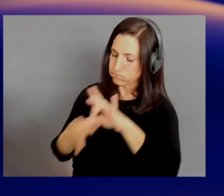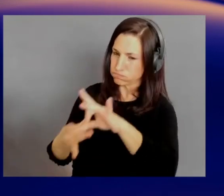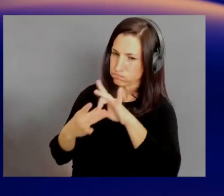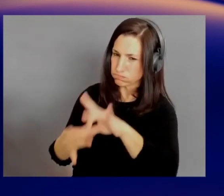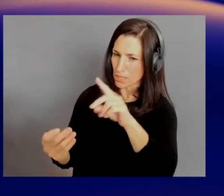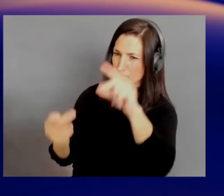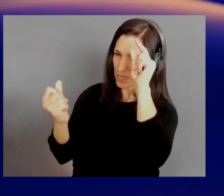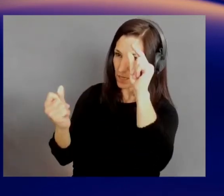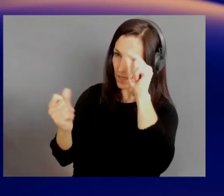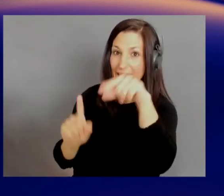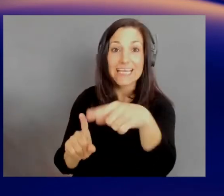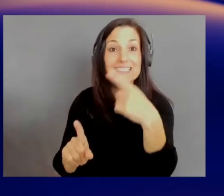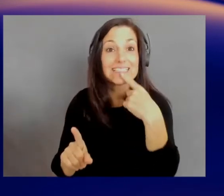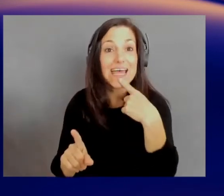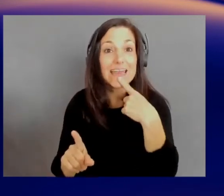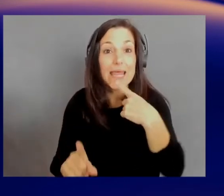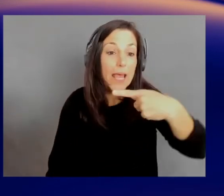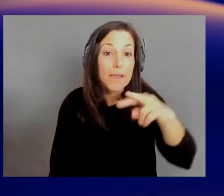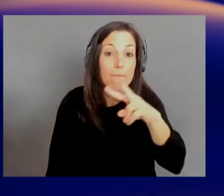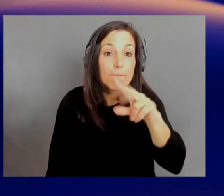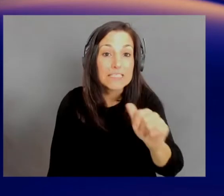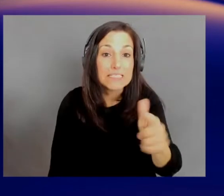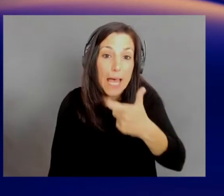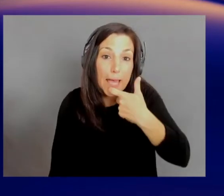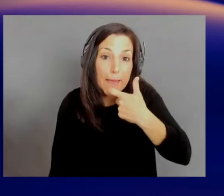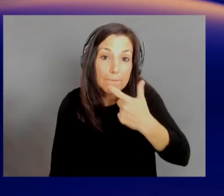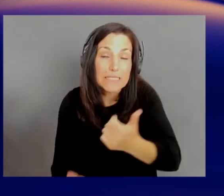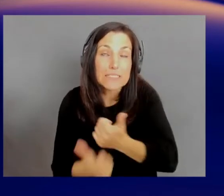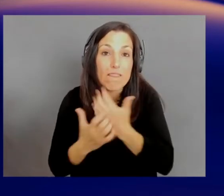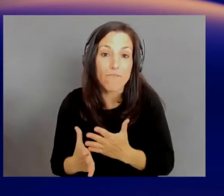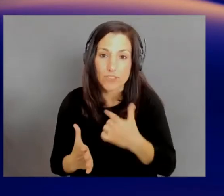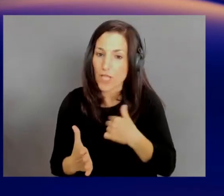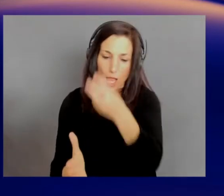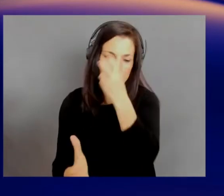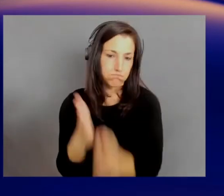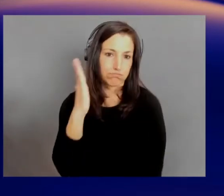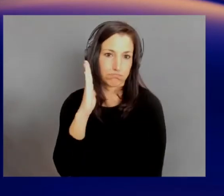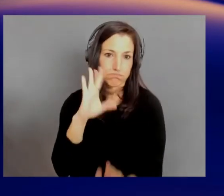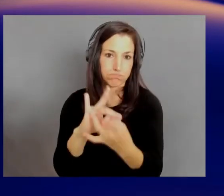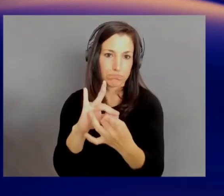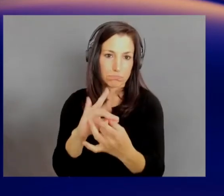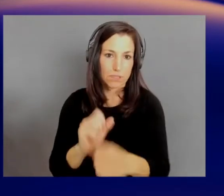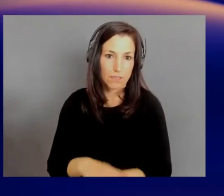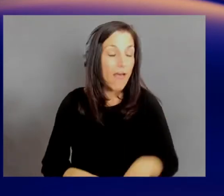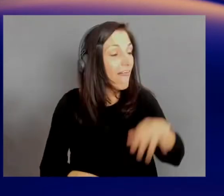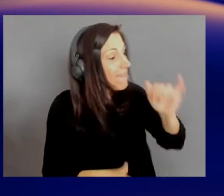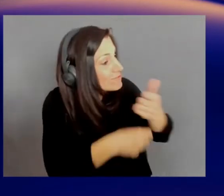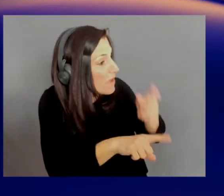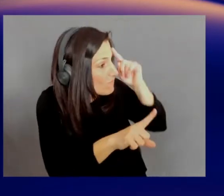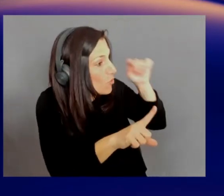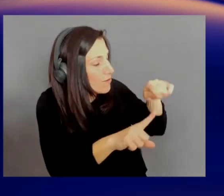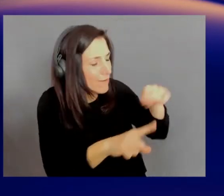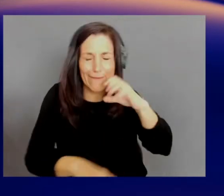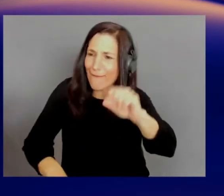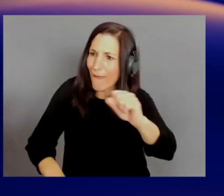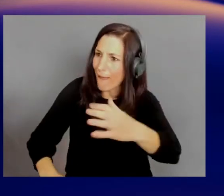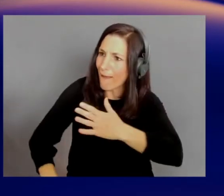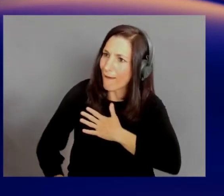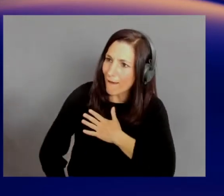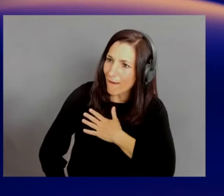Pizza Lovers. That was the one I saw. Yeah, so. This demo was just made for you. Yeah. I felt incorporated. Thank you.